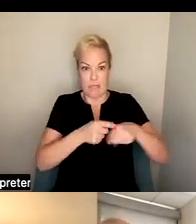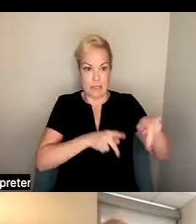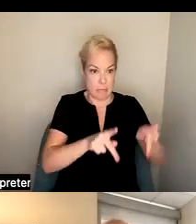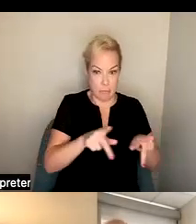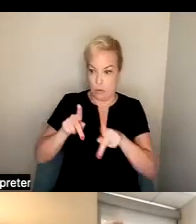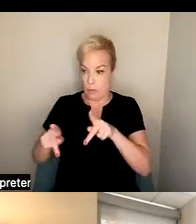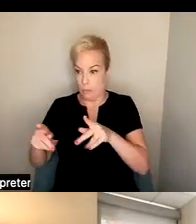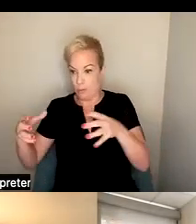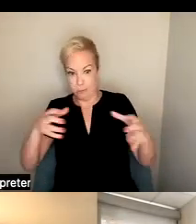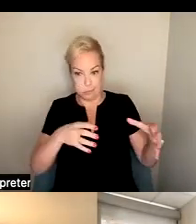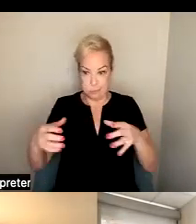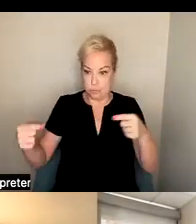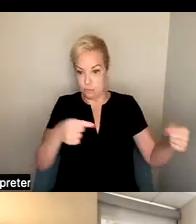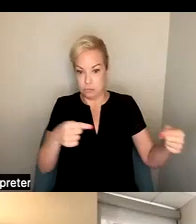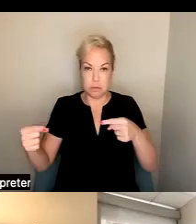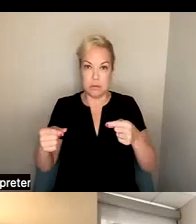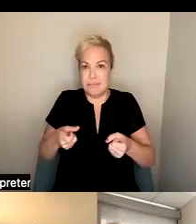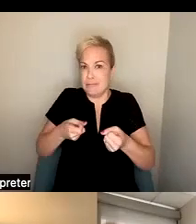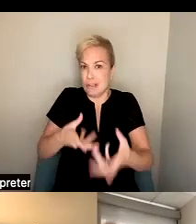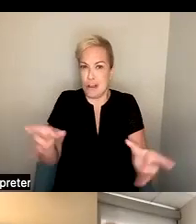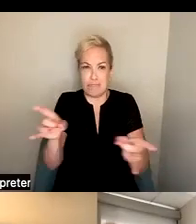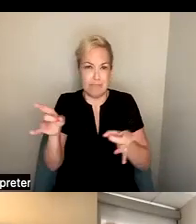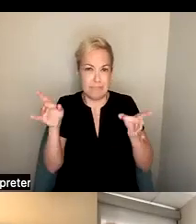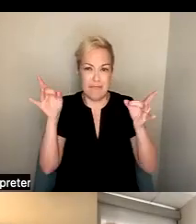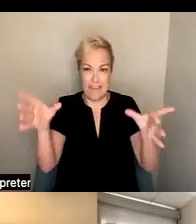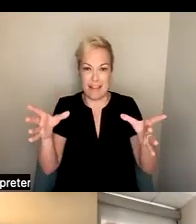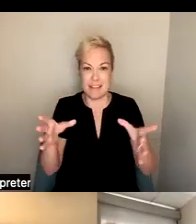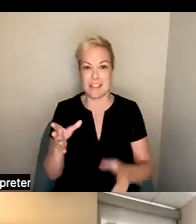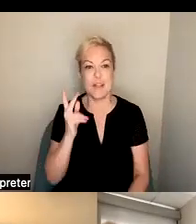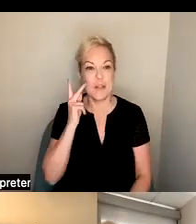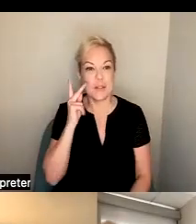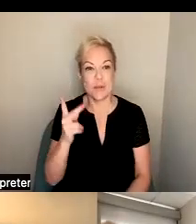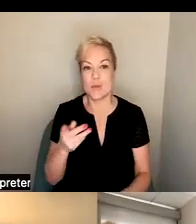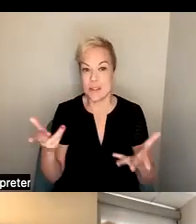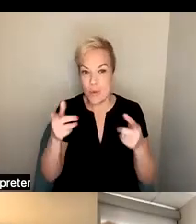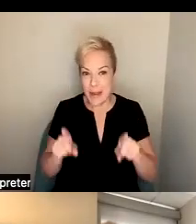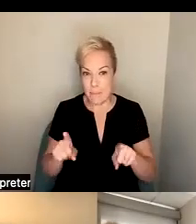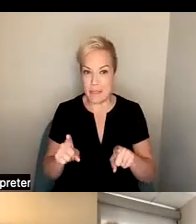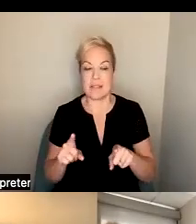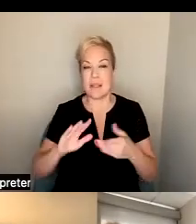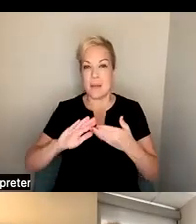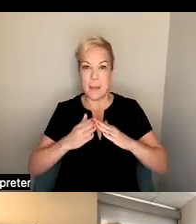and great violence, and so the Great Law comes about from a man we called a peacemaker and